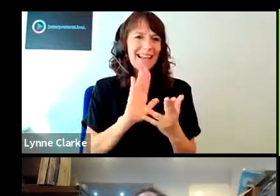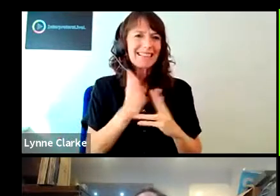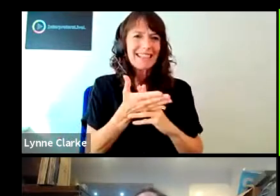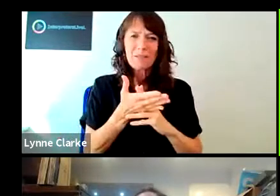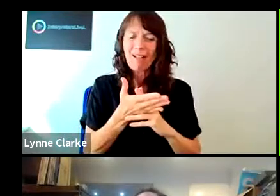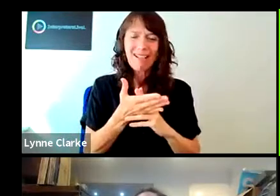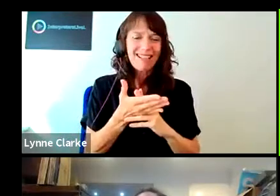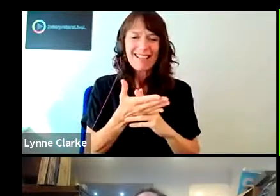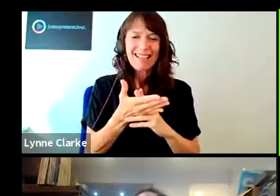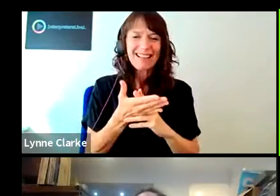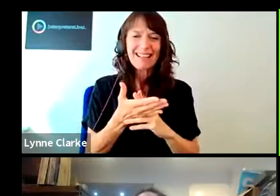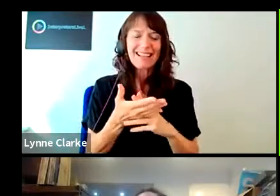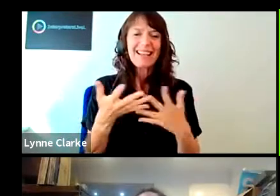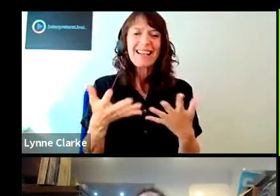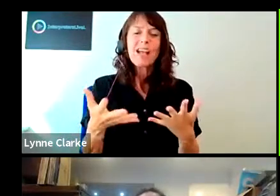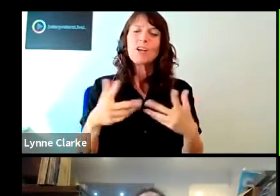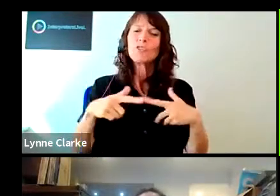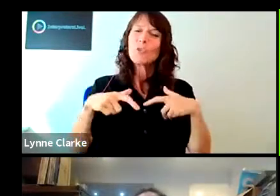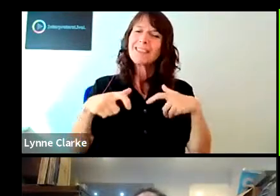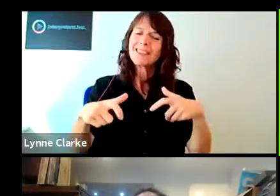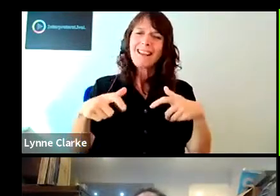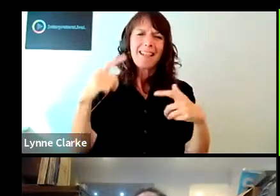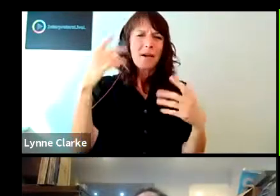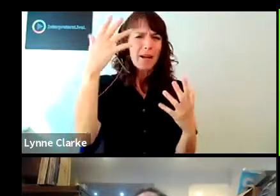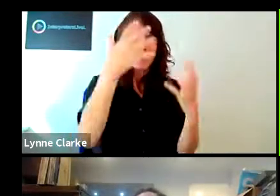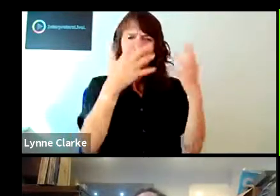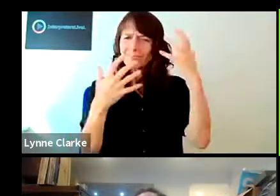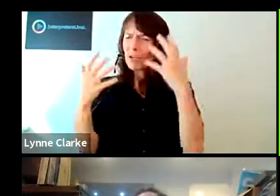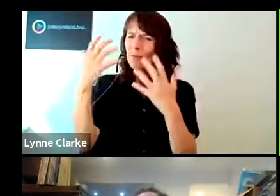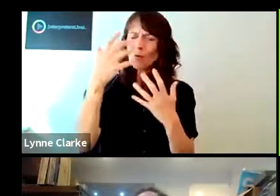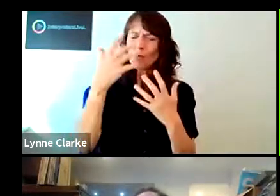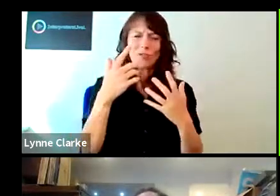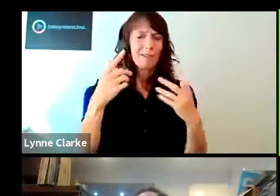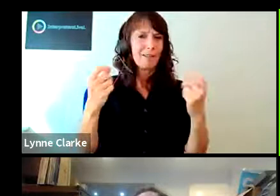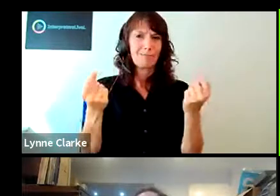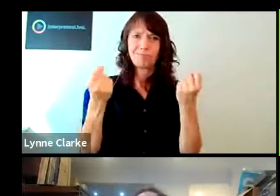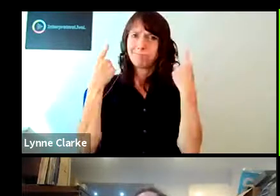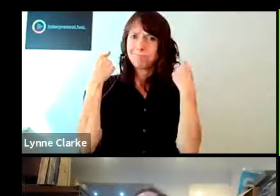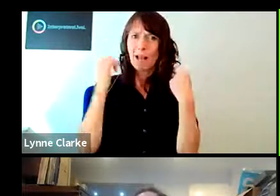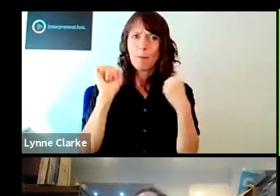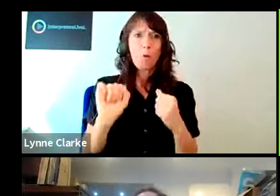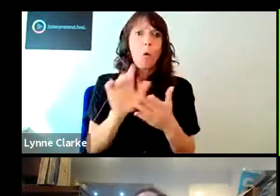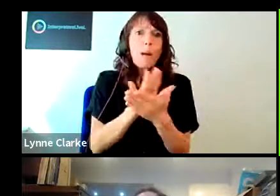And there's still a lot of confusion and misunderstanding and a lot of wonderful resources.